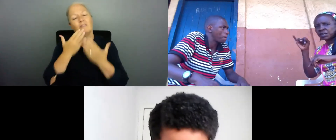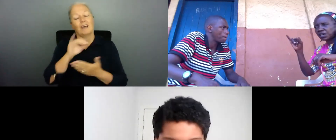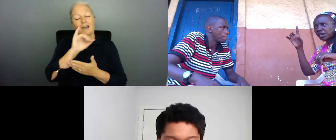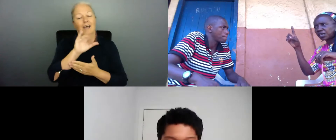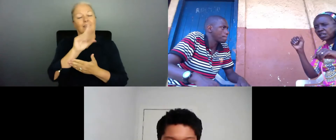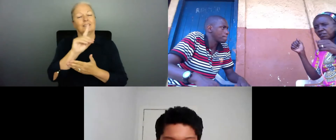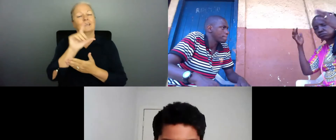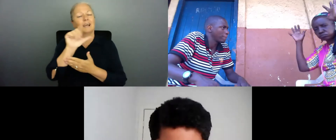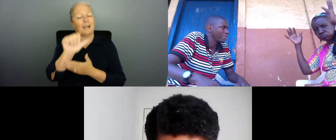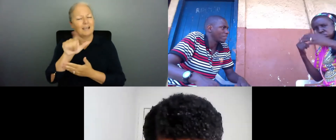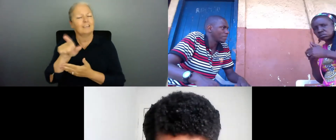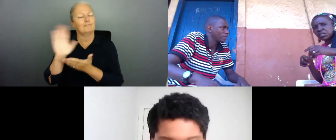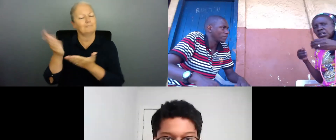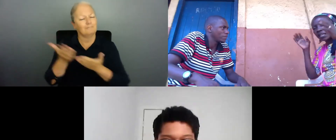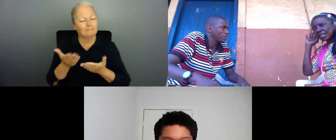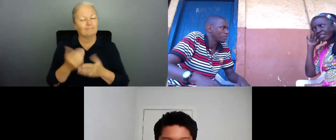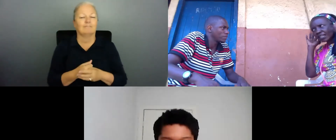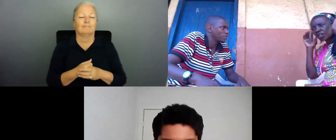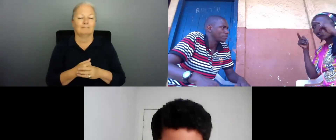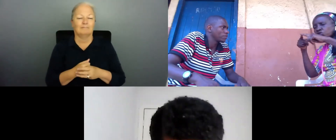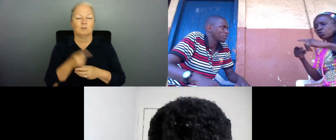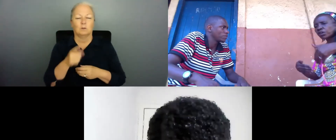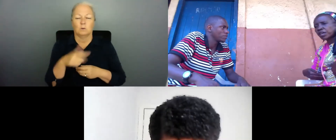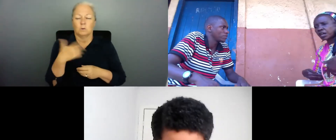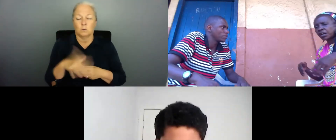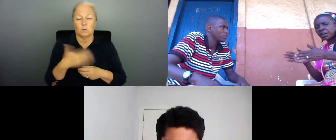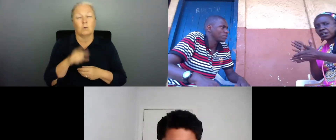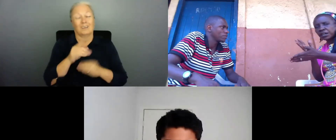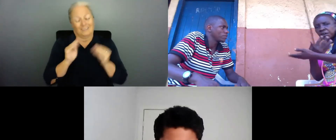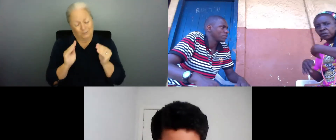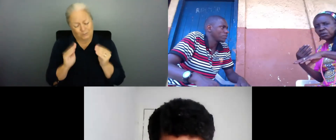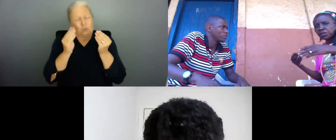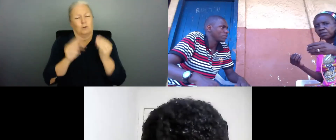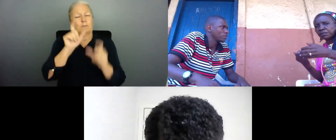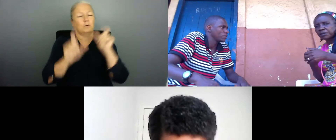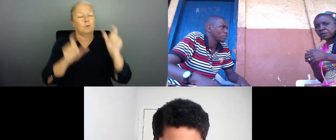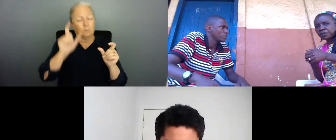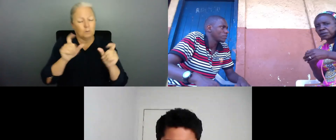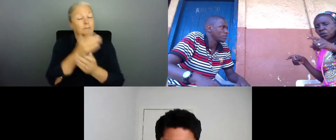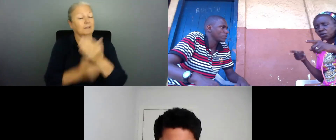listening to young people especially young people with disabilities who are usually underrepresented